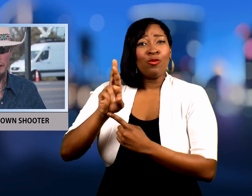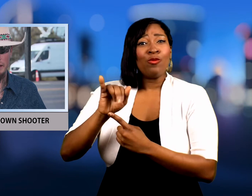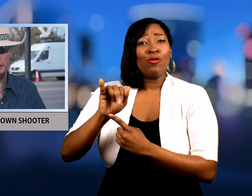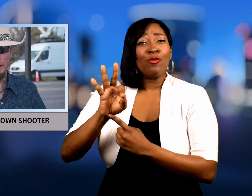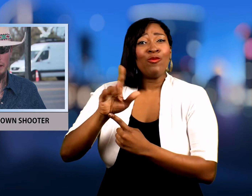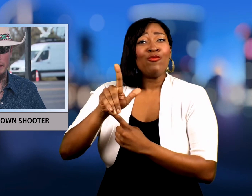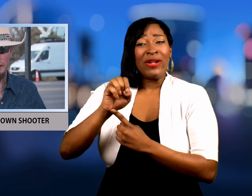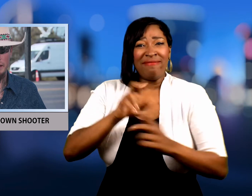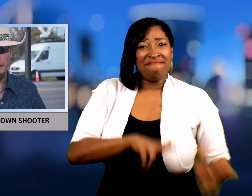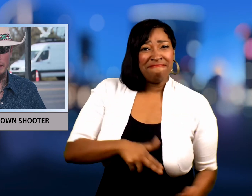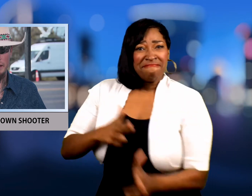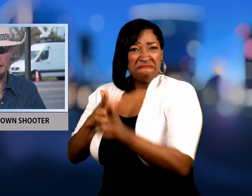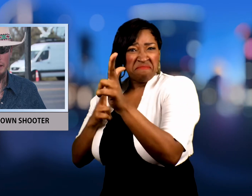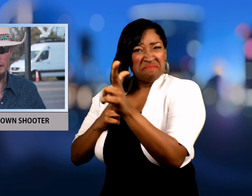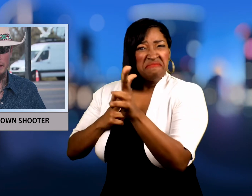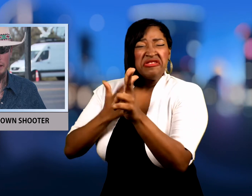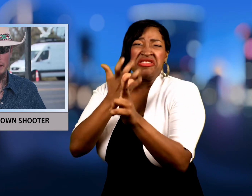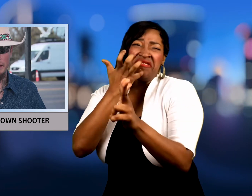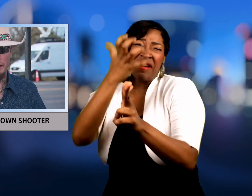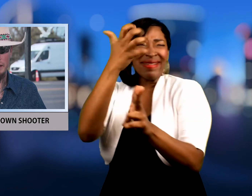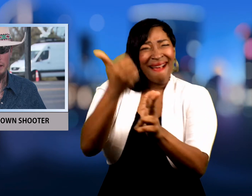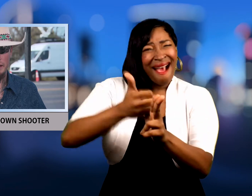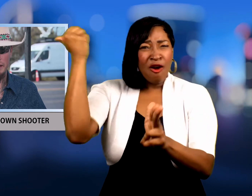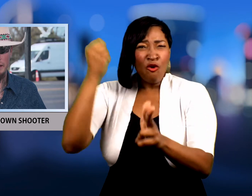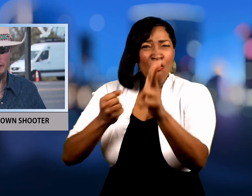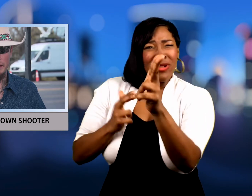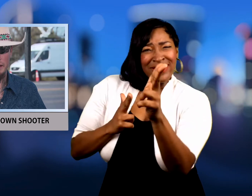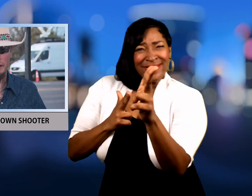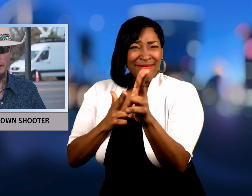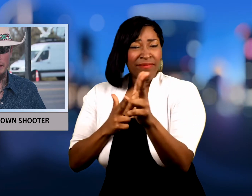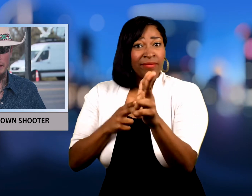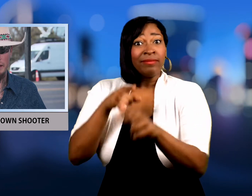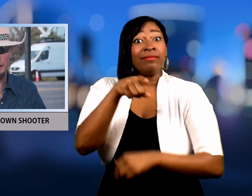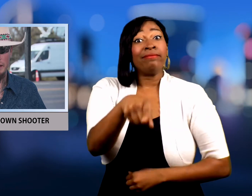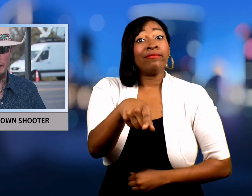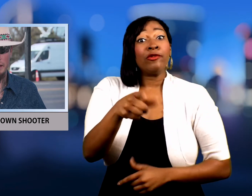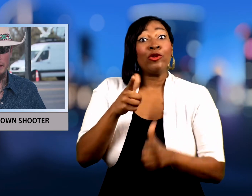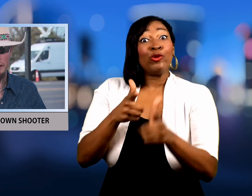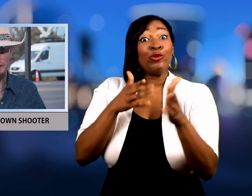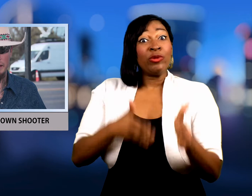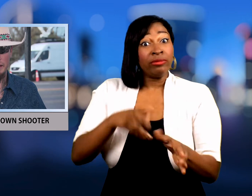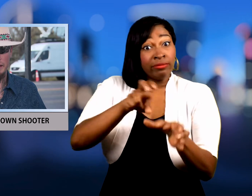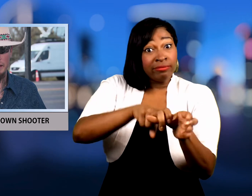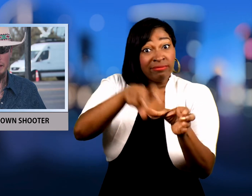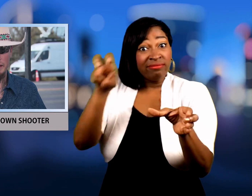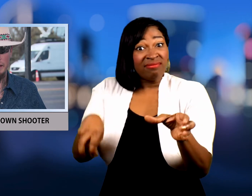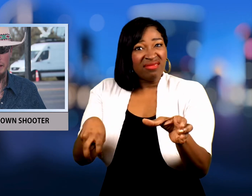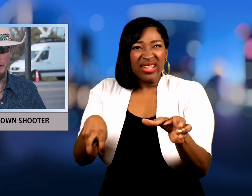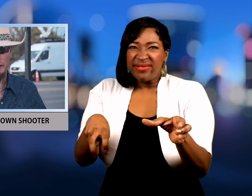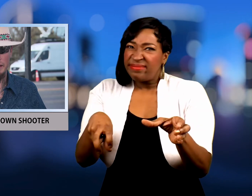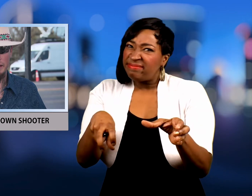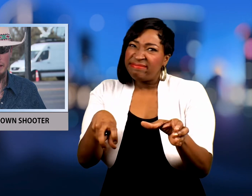and yelled to the shooter to get out of his car. He did not.